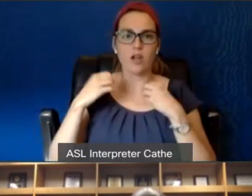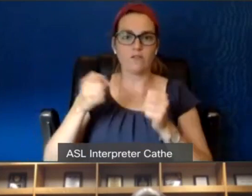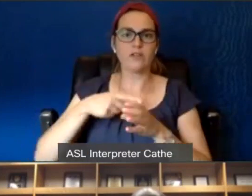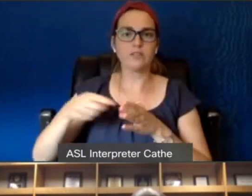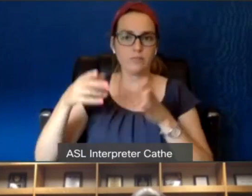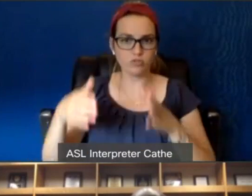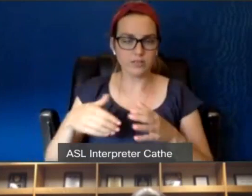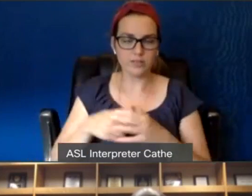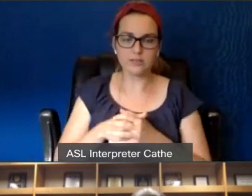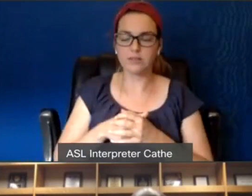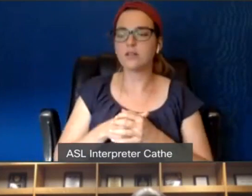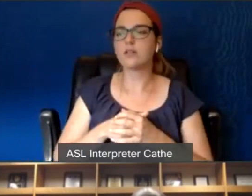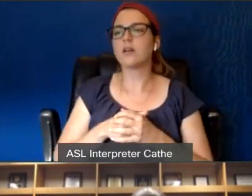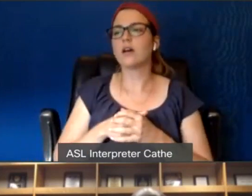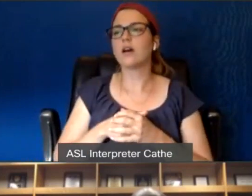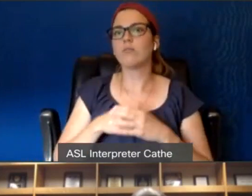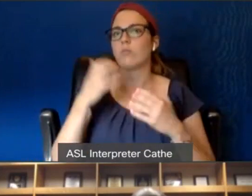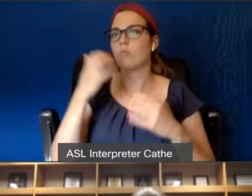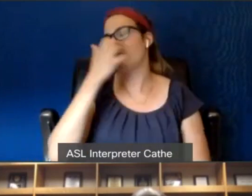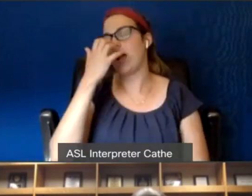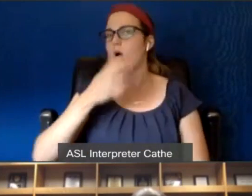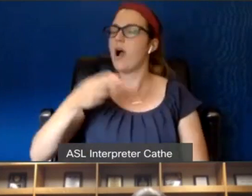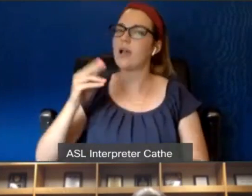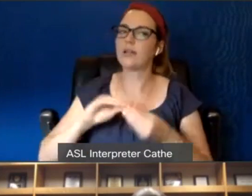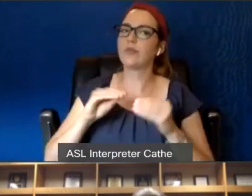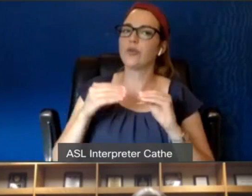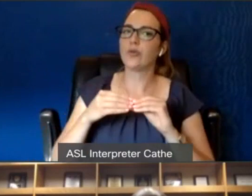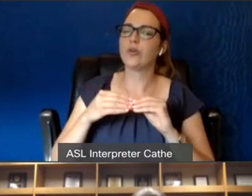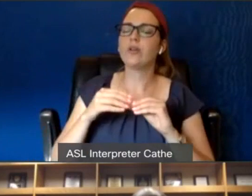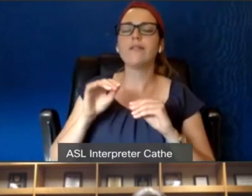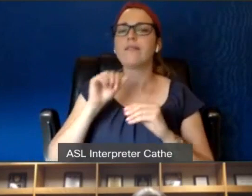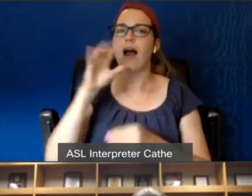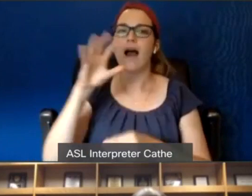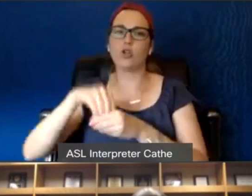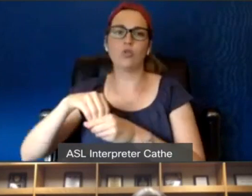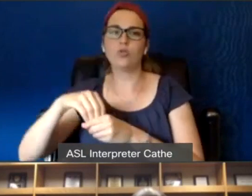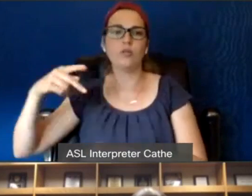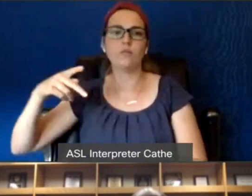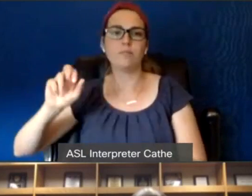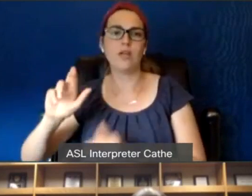I mean, that's an amazing number and then that's not even including peer specialists which is mental health.